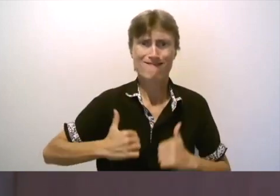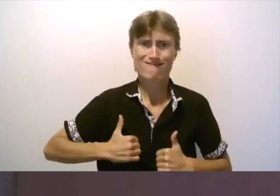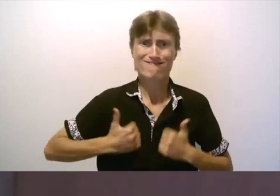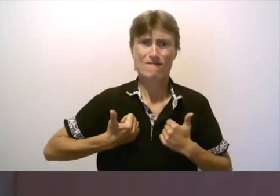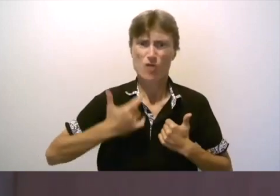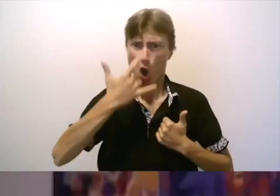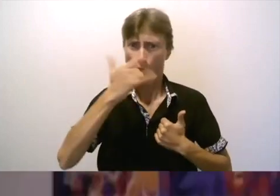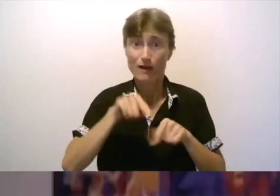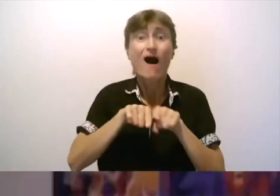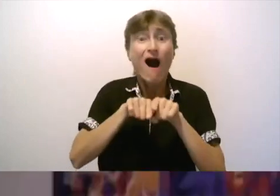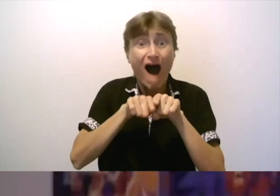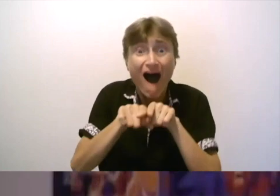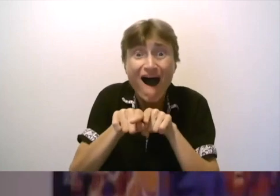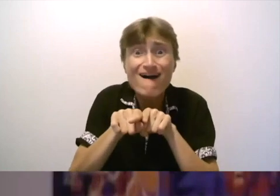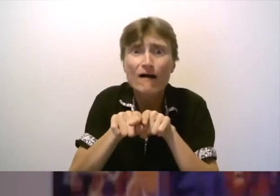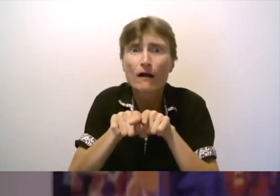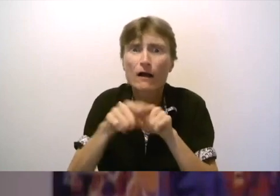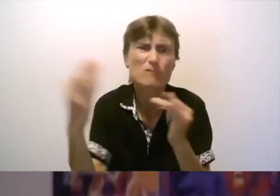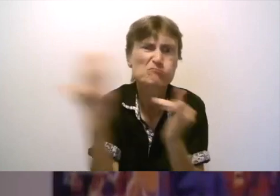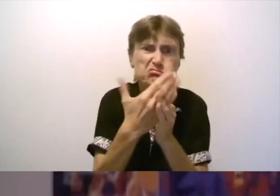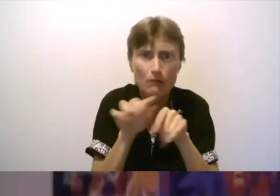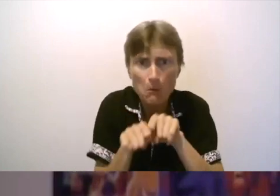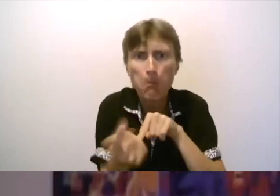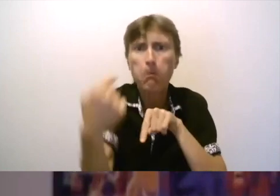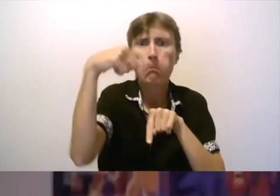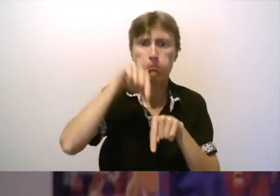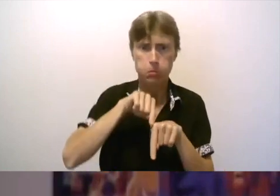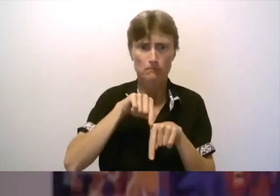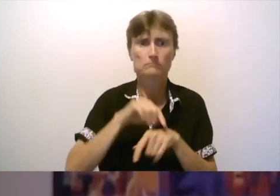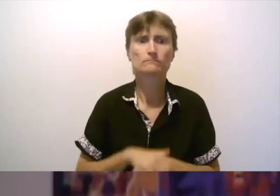i just i just wanted to add in there too right like in disability arts and